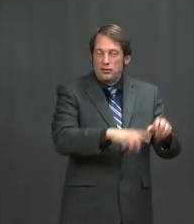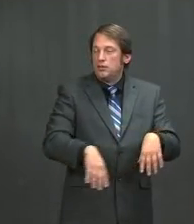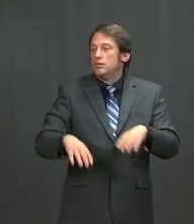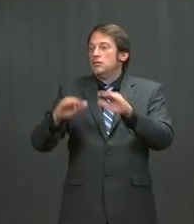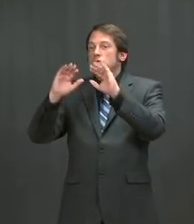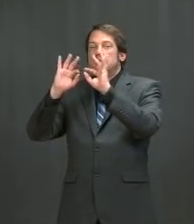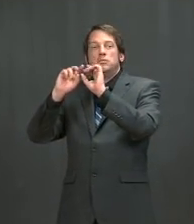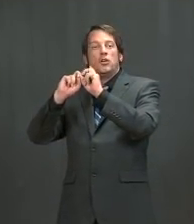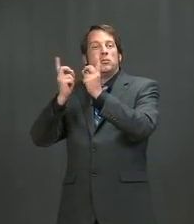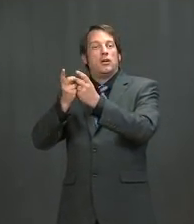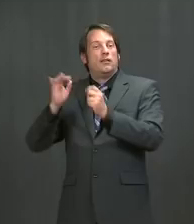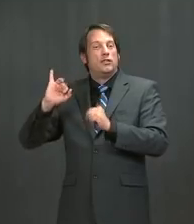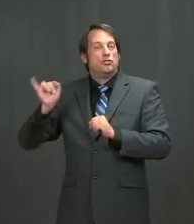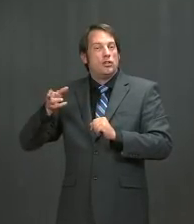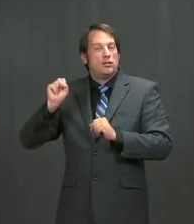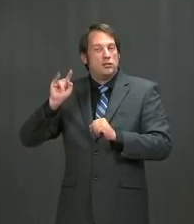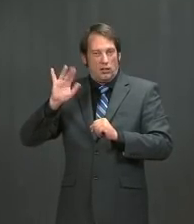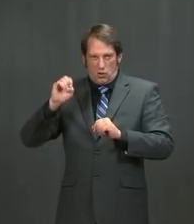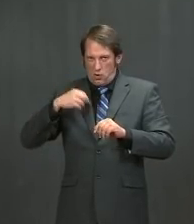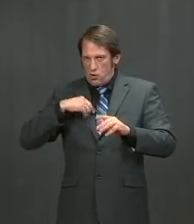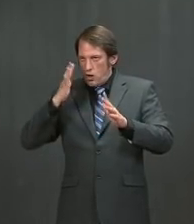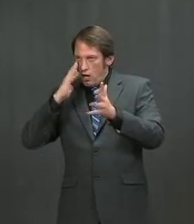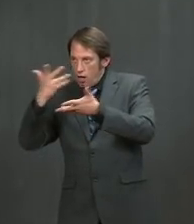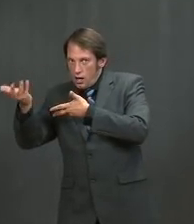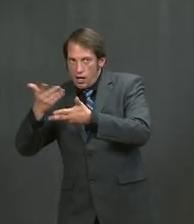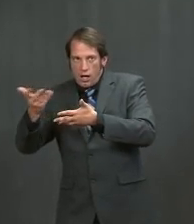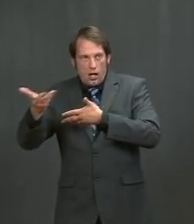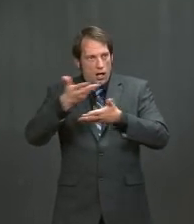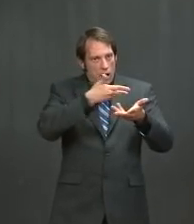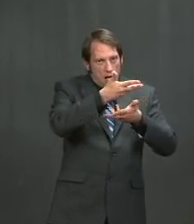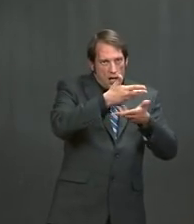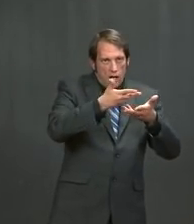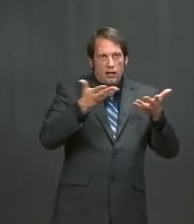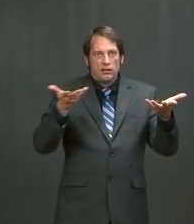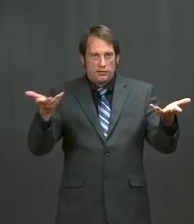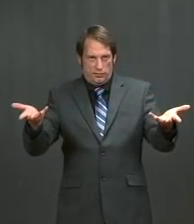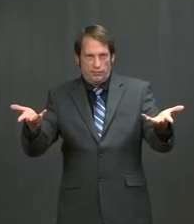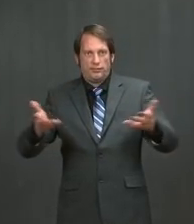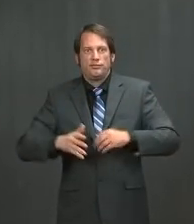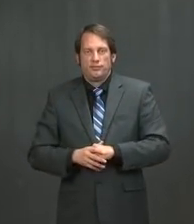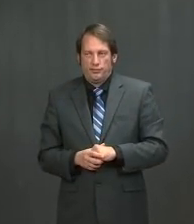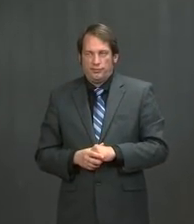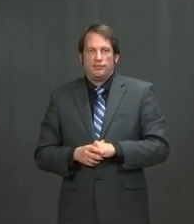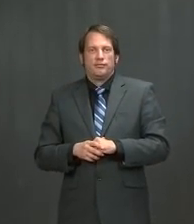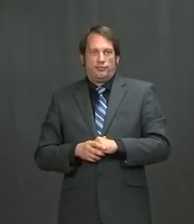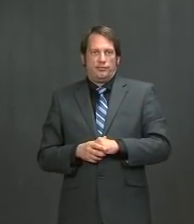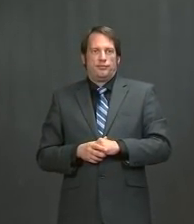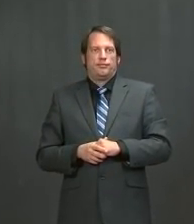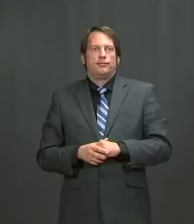and what authority could be recommended to the President. So that was the process he was referring to. The Press: If he's asking what options are available,